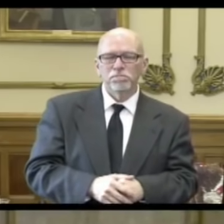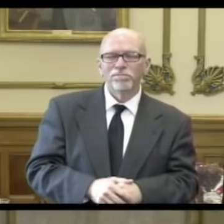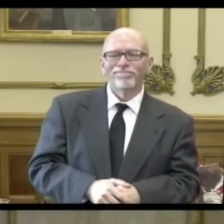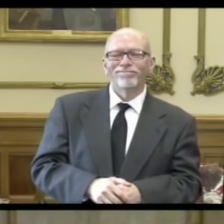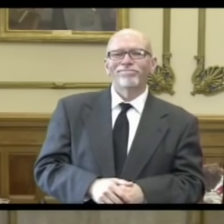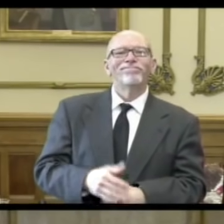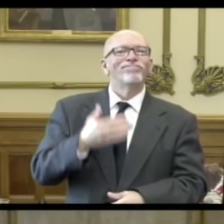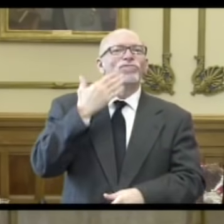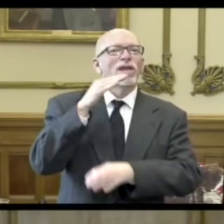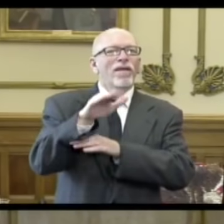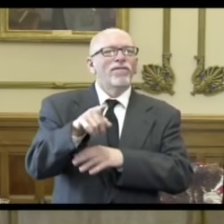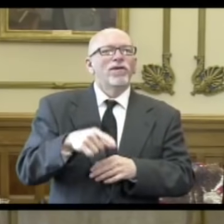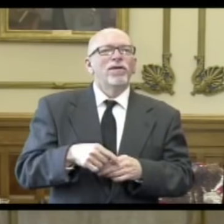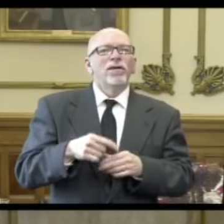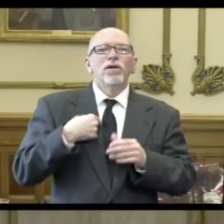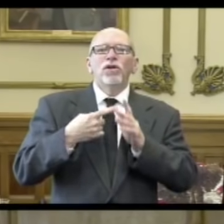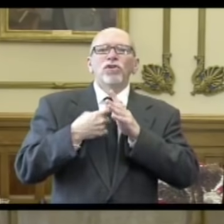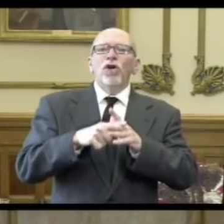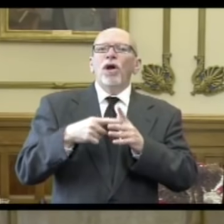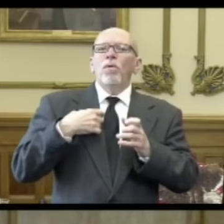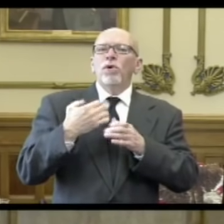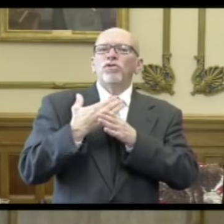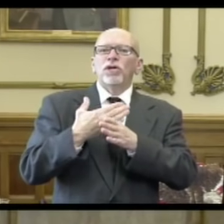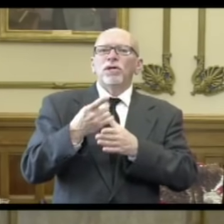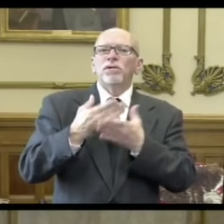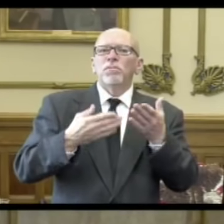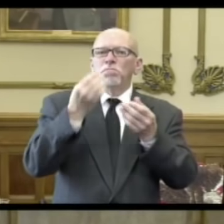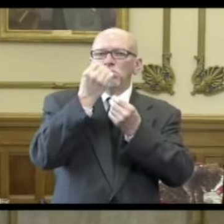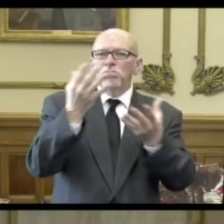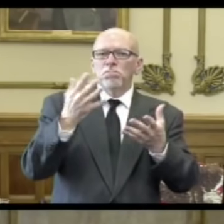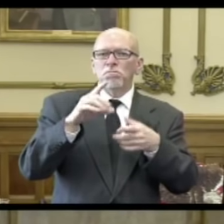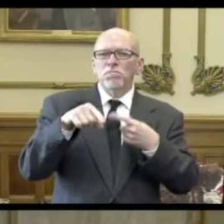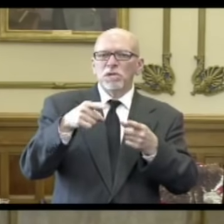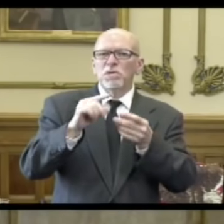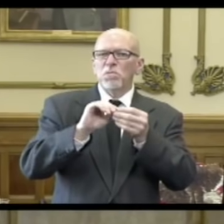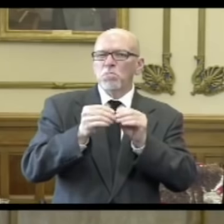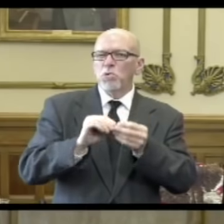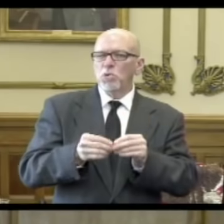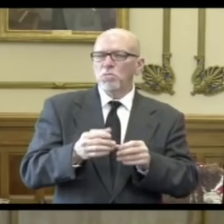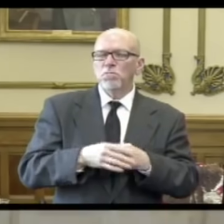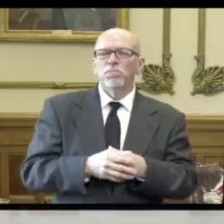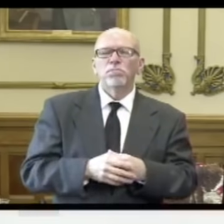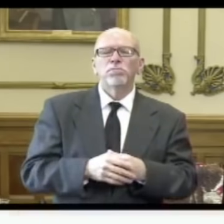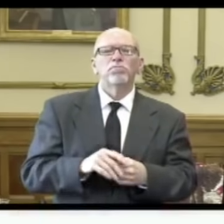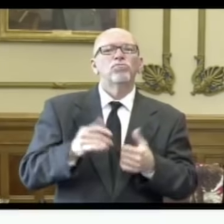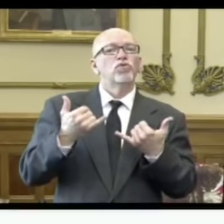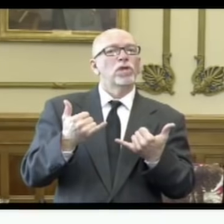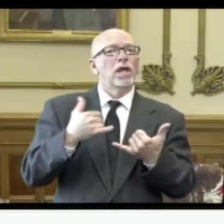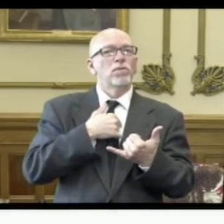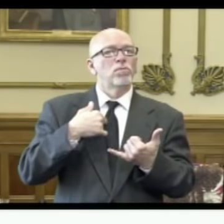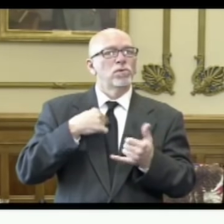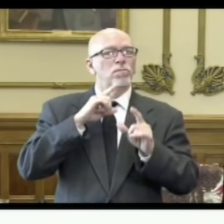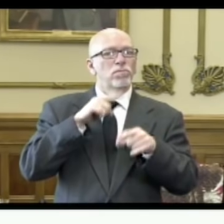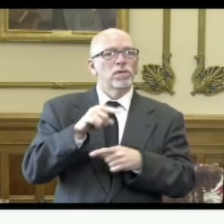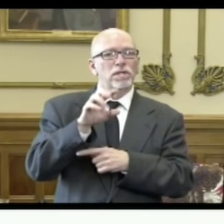PROGRESS THAT WE'VE MADE RECENTLY IN TERMS OF TESTING AND THE EXPANSION THERE A STATEWIDE. GOOD AFTERNOON TO START BY